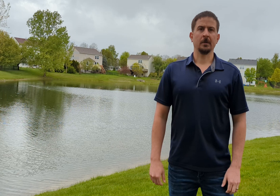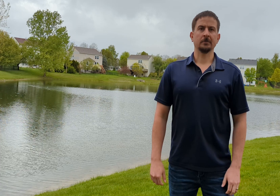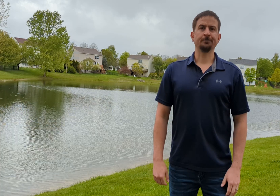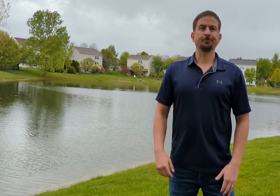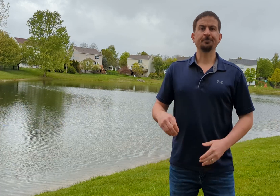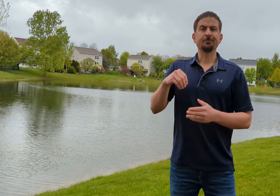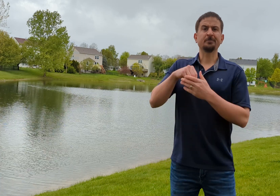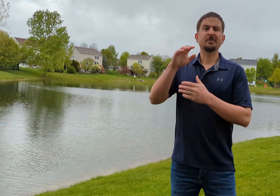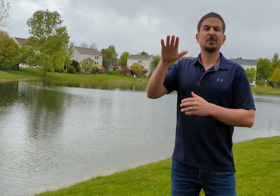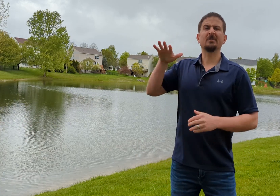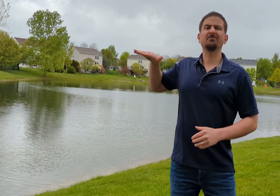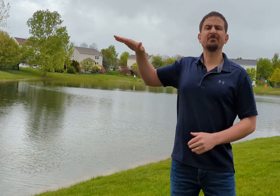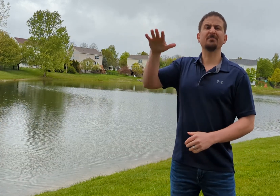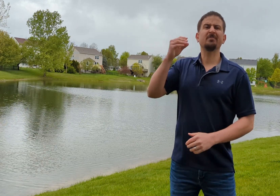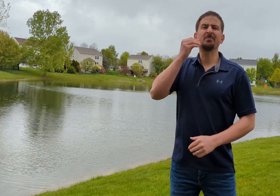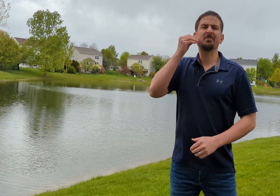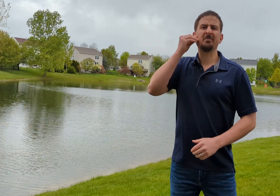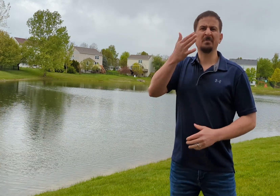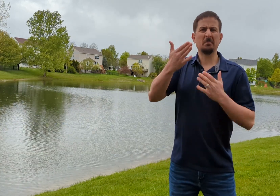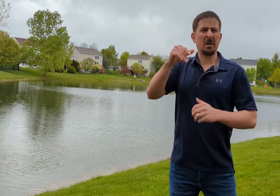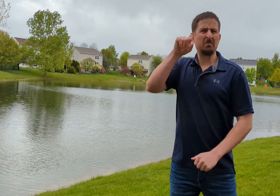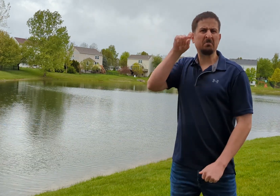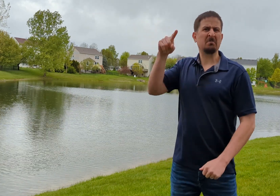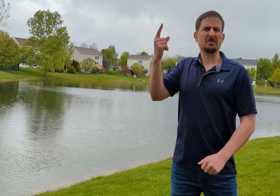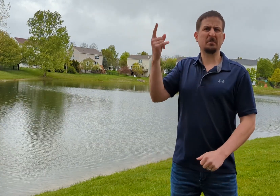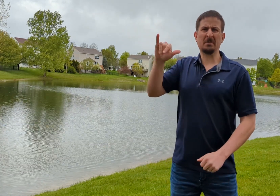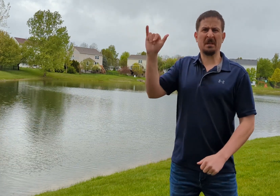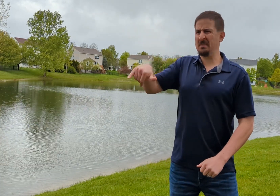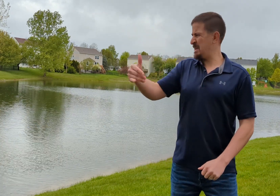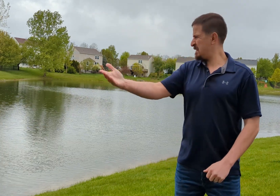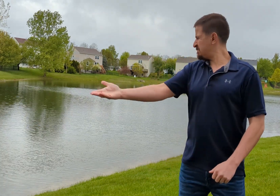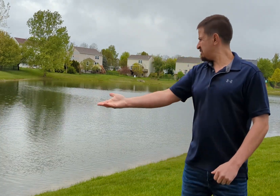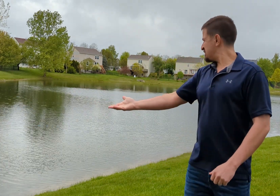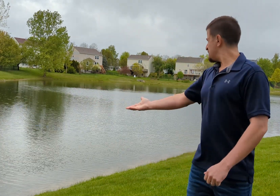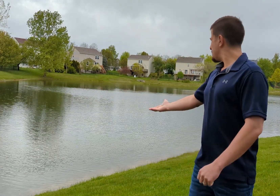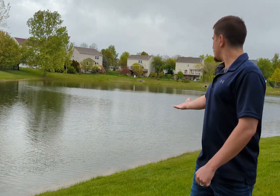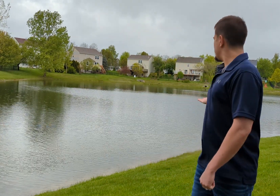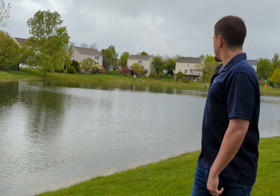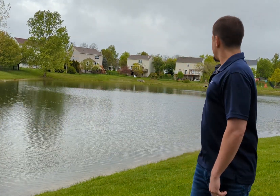In your neighborhood, you might notice a pond like this.